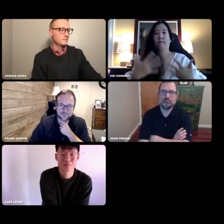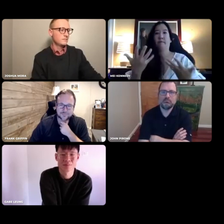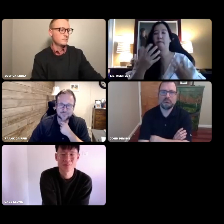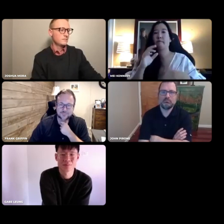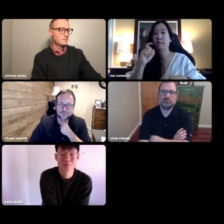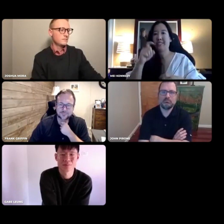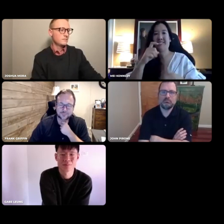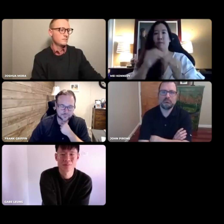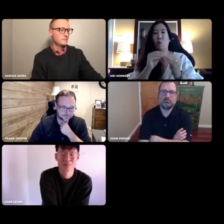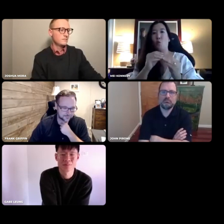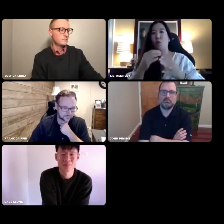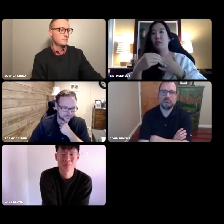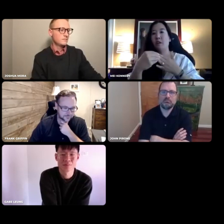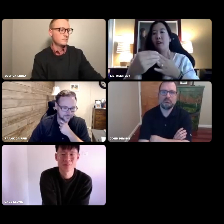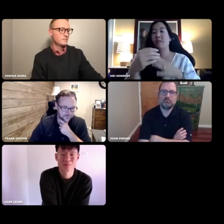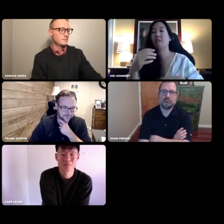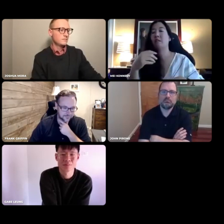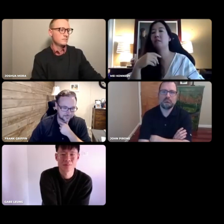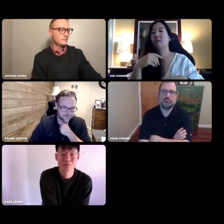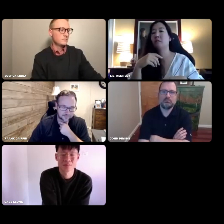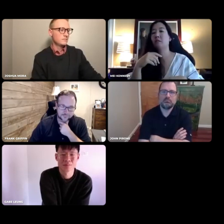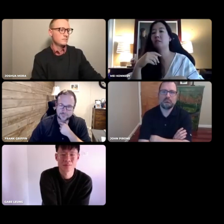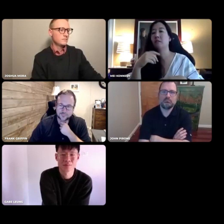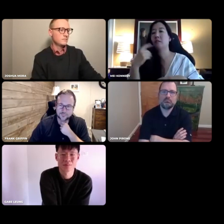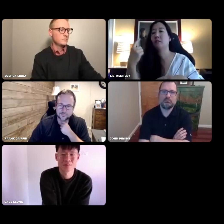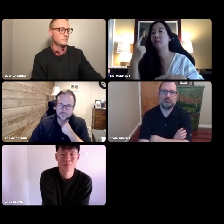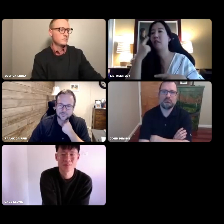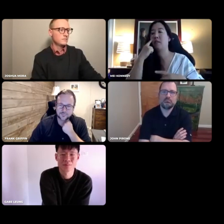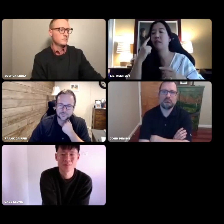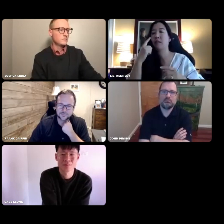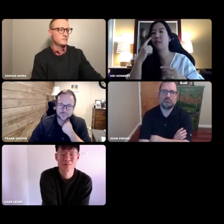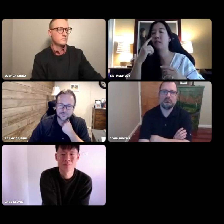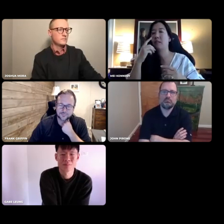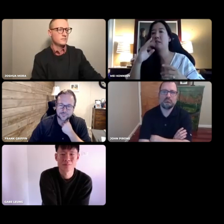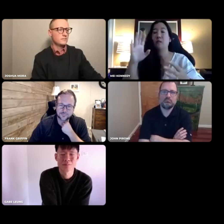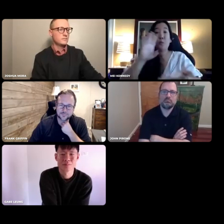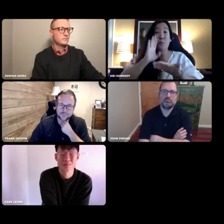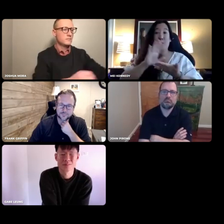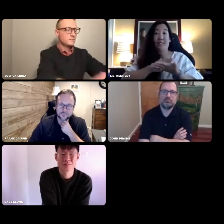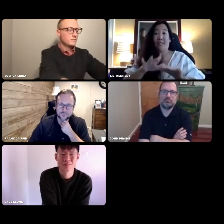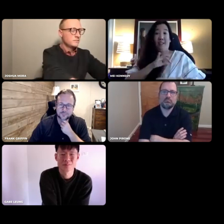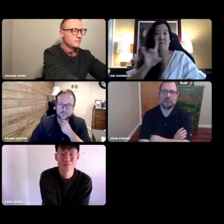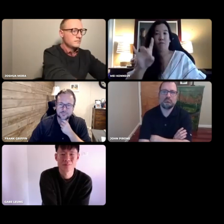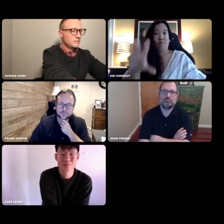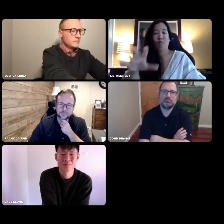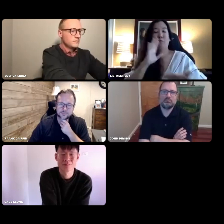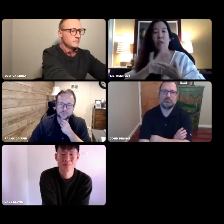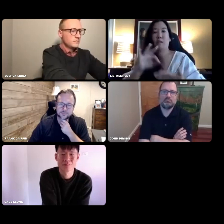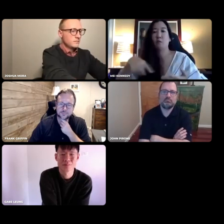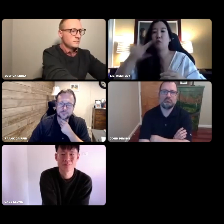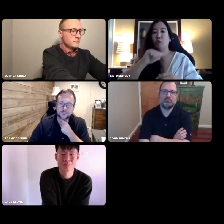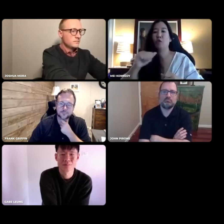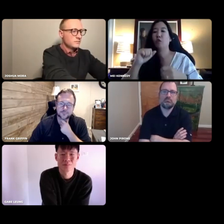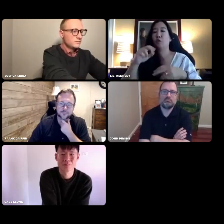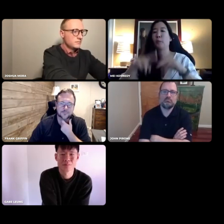Some can build and work easily on their own. Others need more guidance.